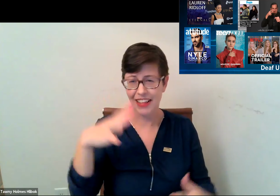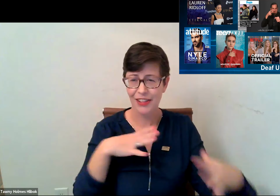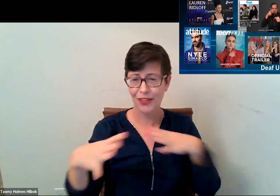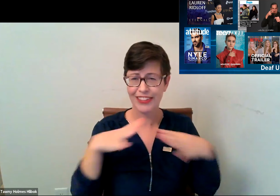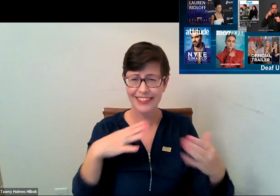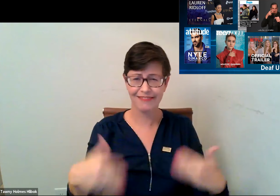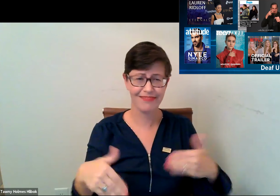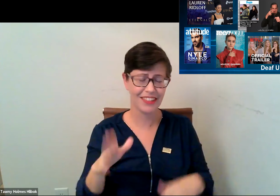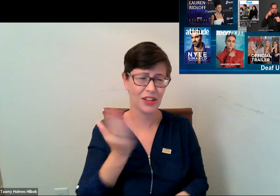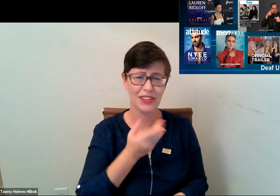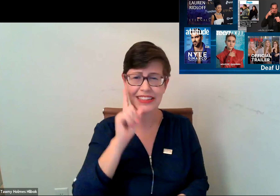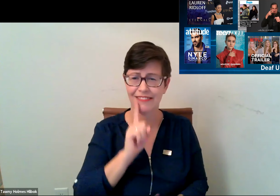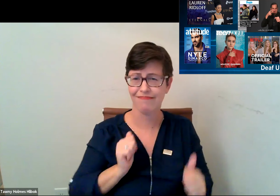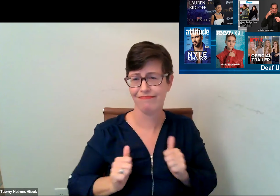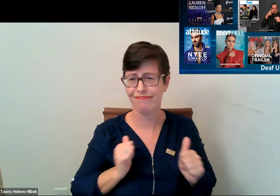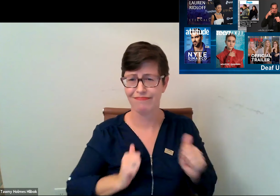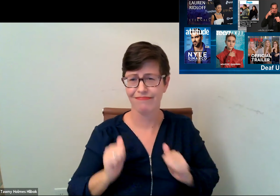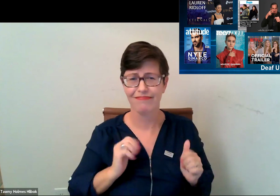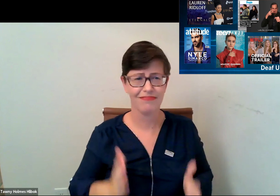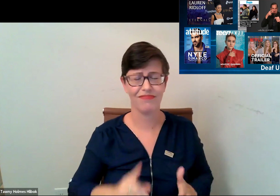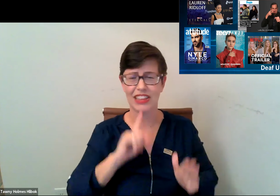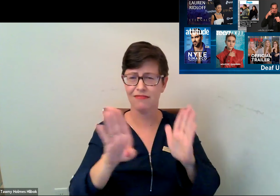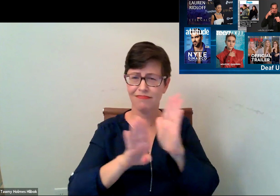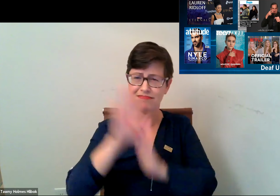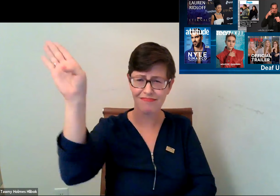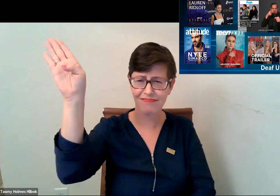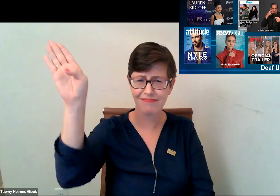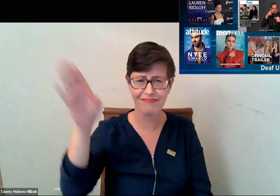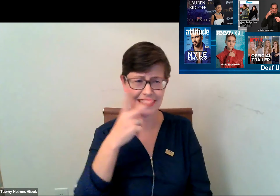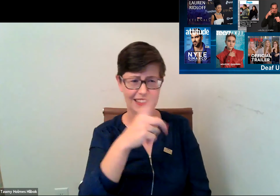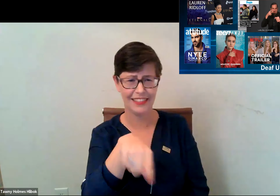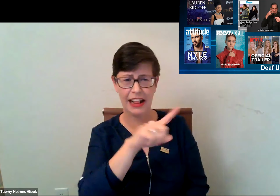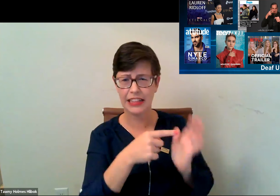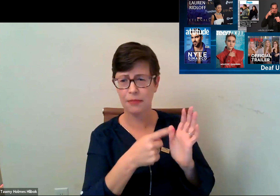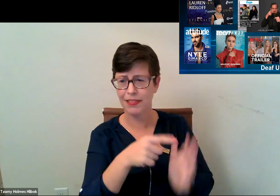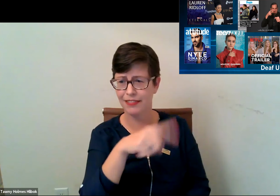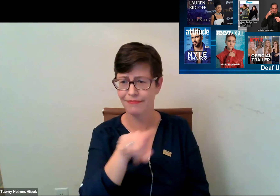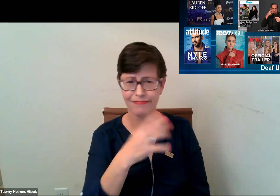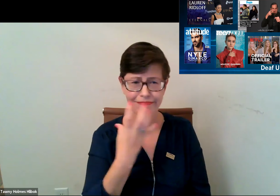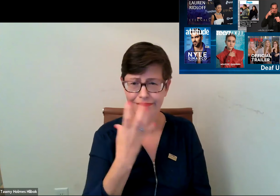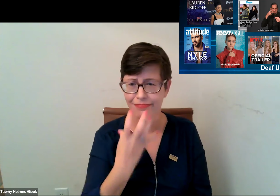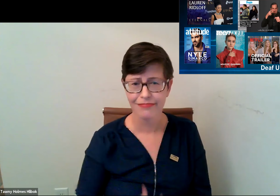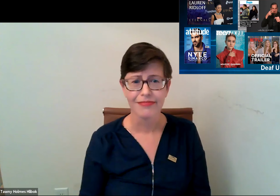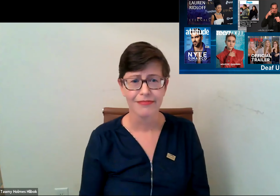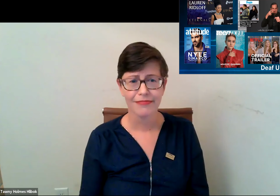Now, I also have to make sure that we acknowledge Hollywood and our deaf actors we've seen a rise in the number of deaf performers.